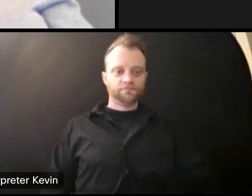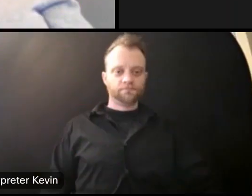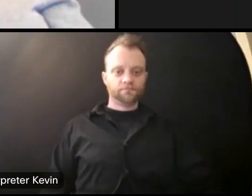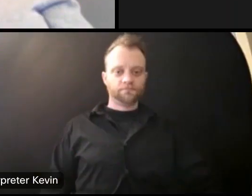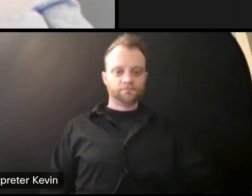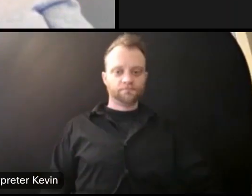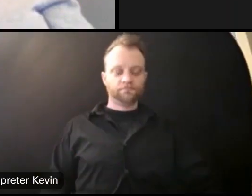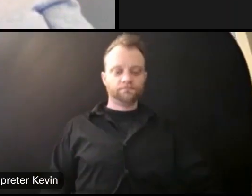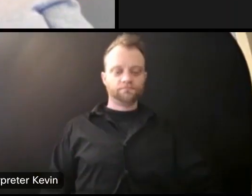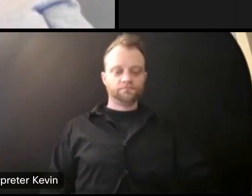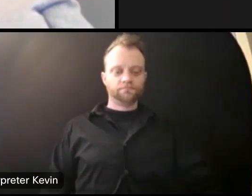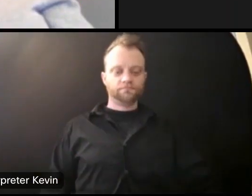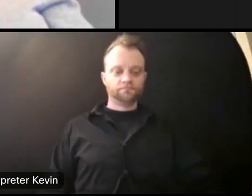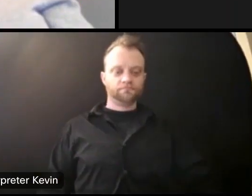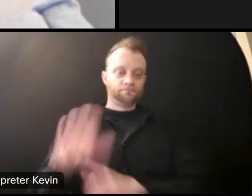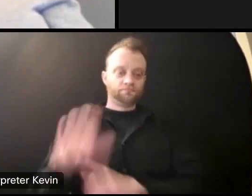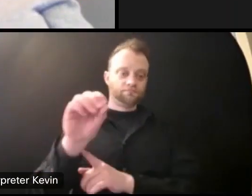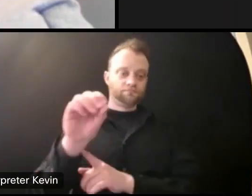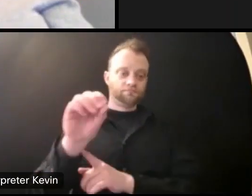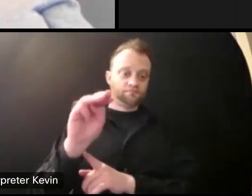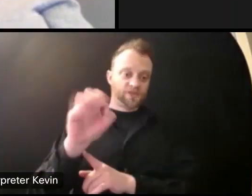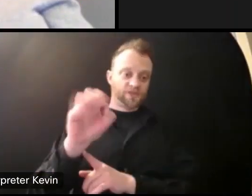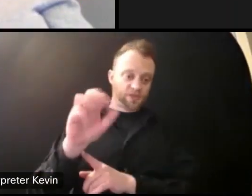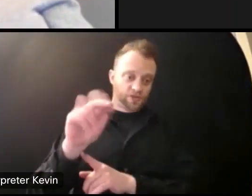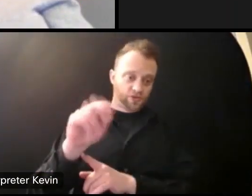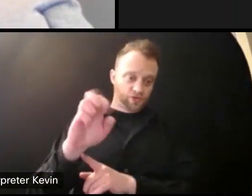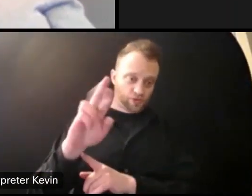so Commissioner Shapiro. Roberto Shapiro you are unmuted.